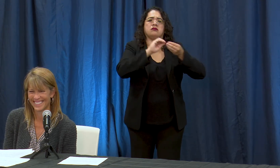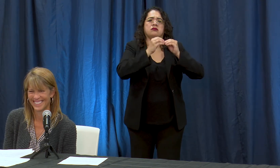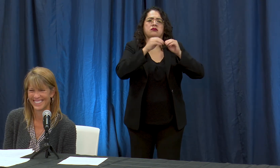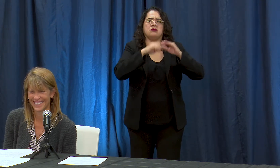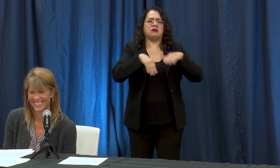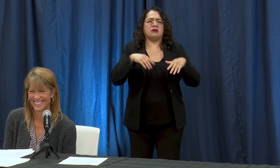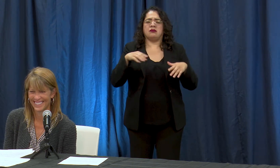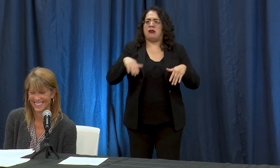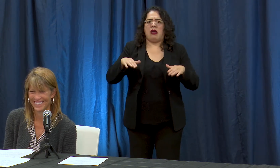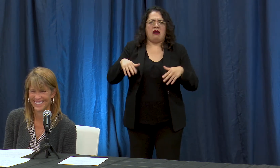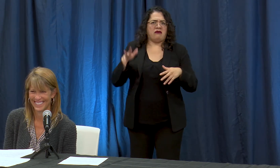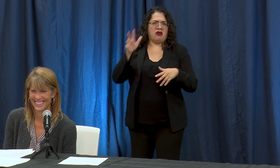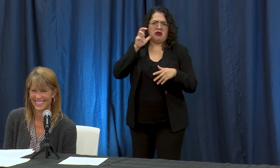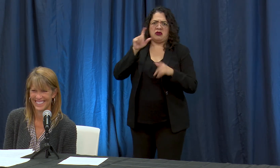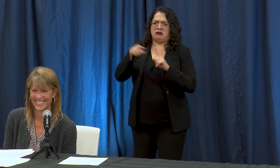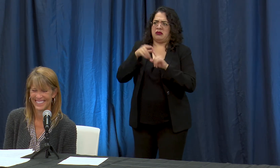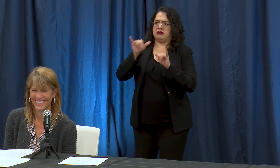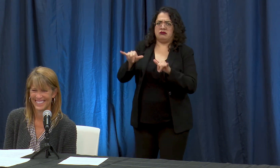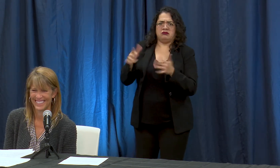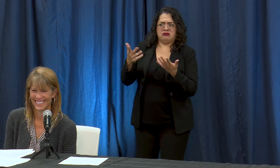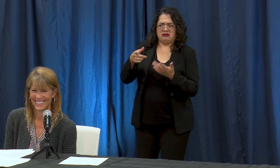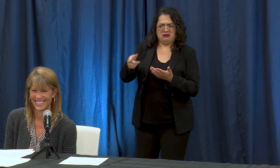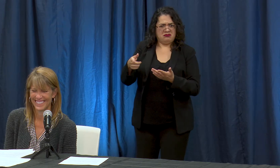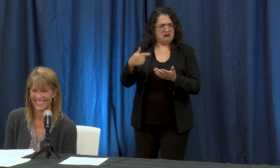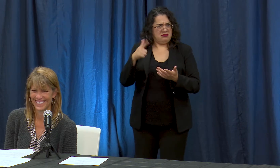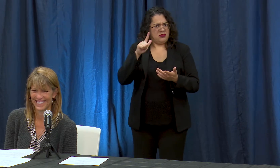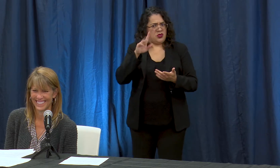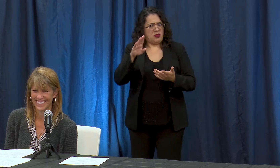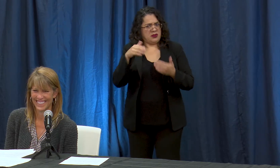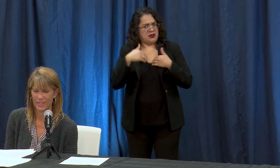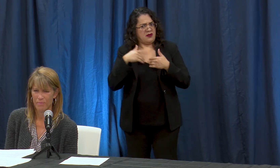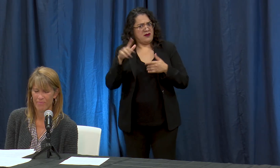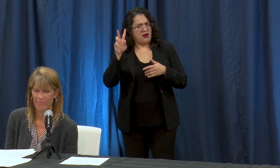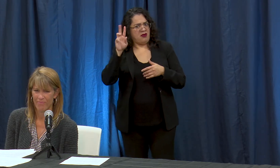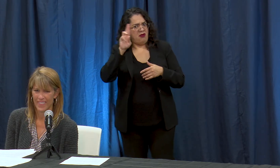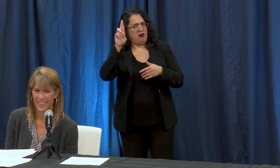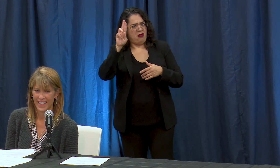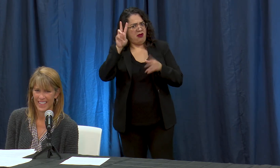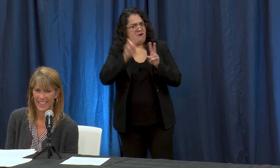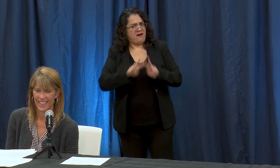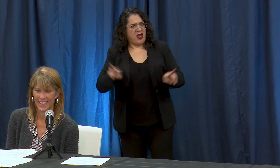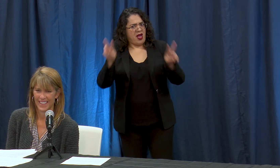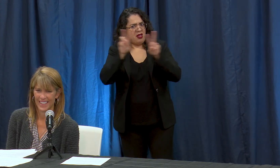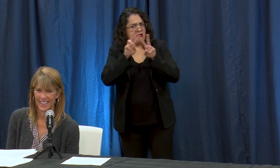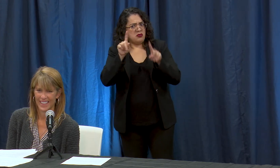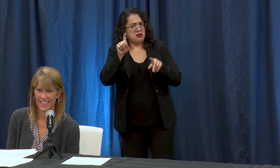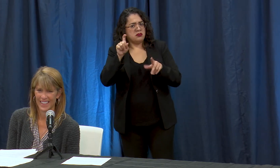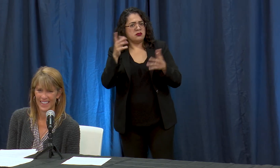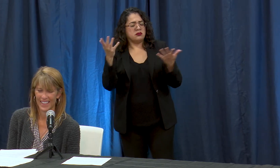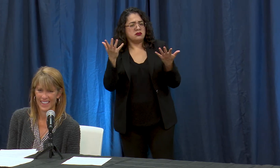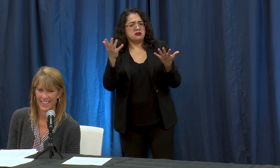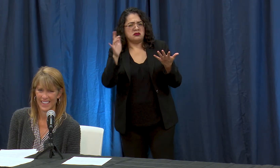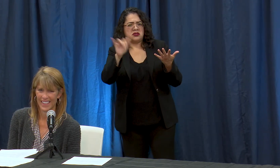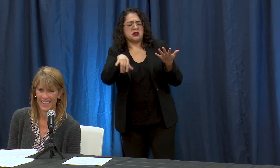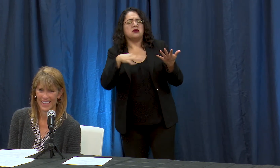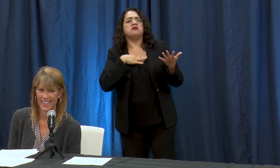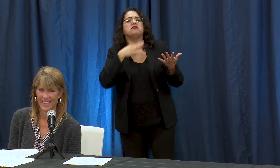Long Beach calculate our own r-value and if so what the value and then if not do we just use the counties?